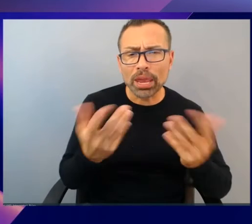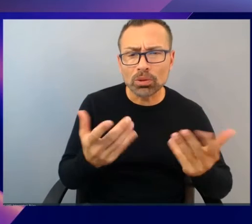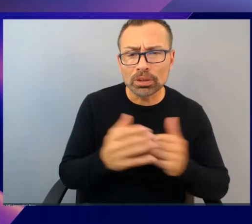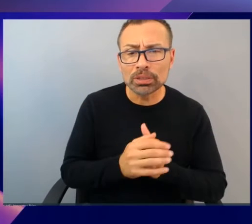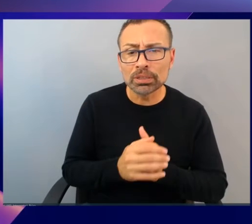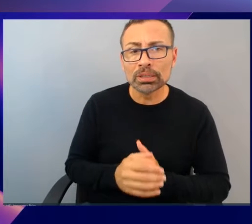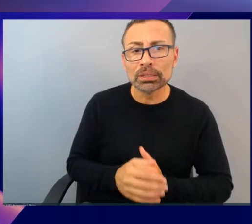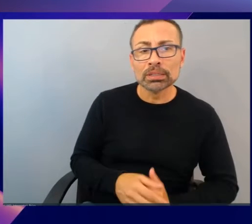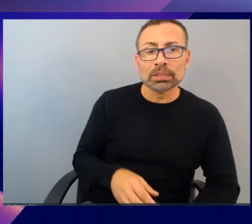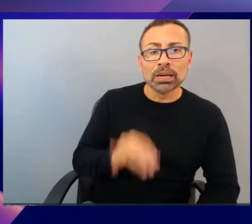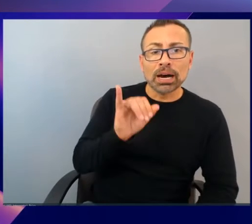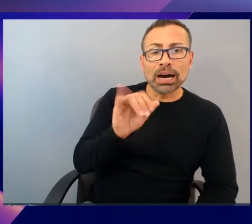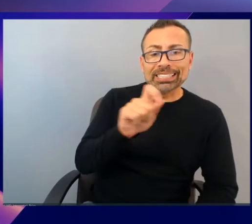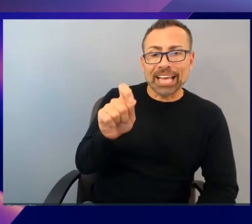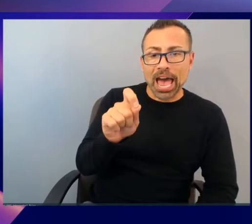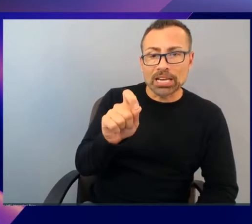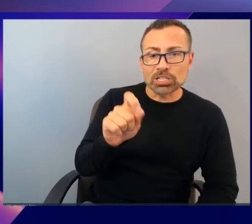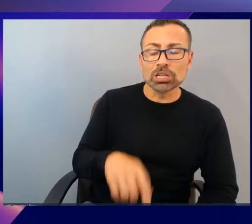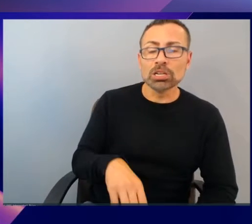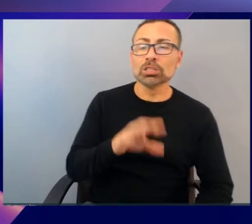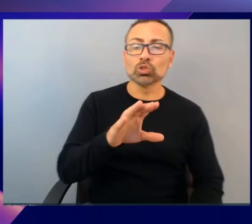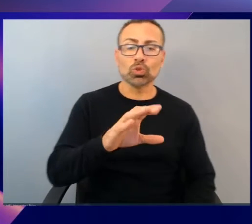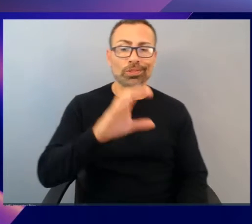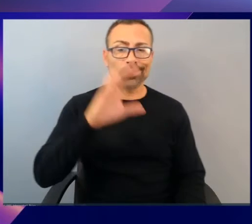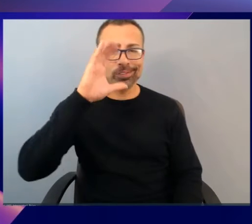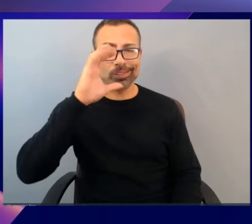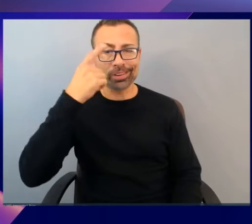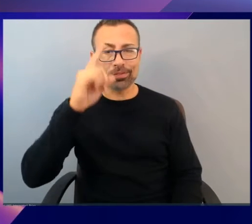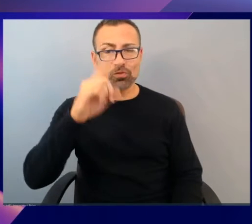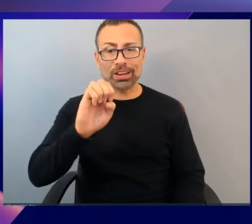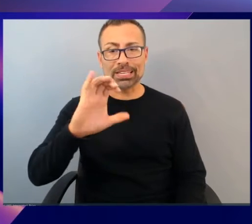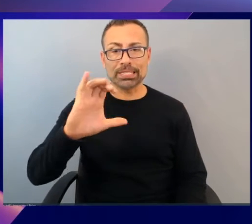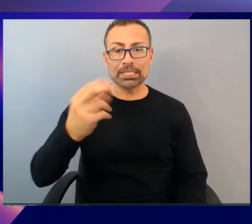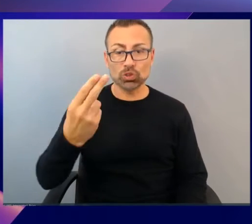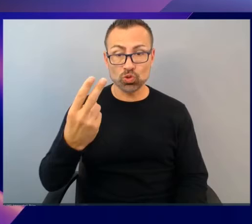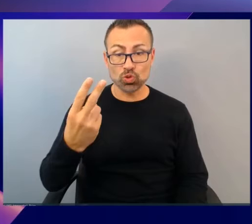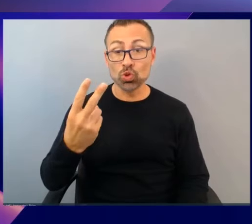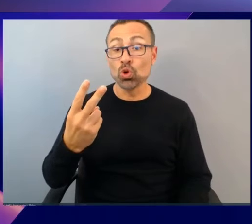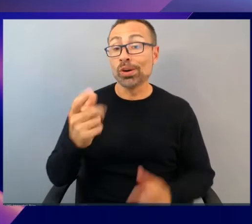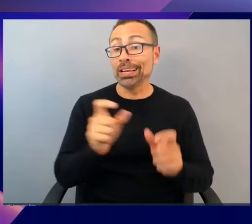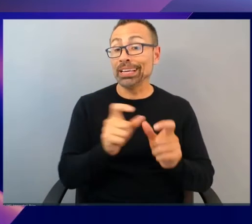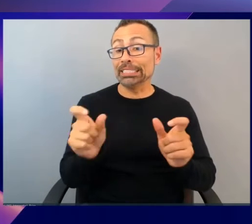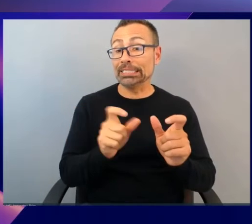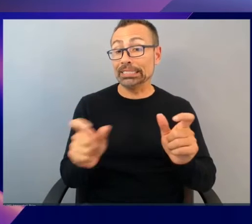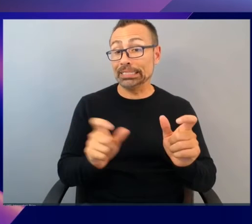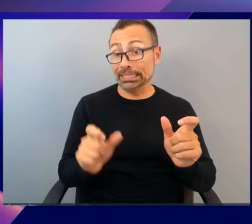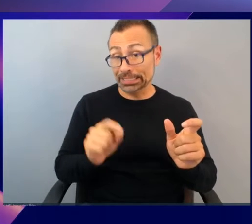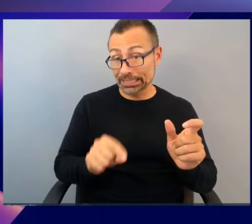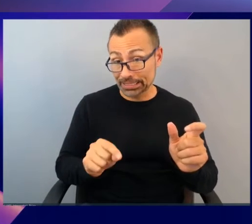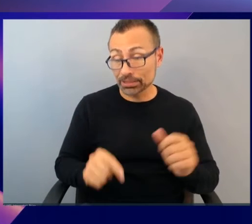so you're looking for EC2 instances over here? Yeah, exactly. That's spot-on, Mohammed.